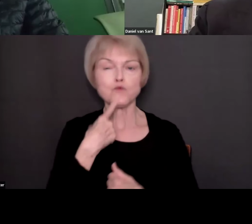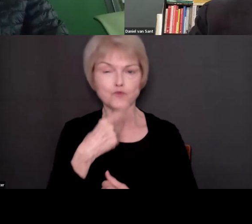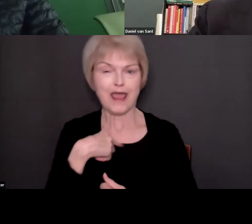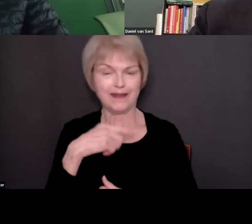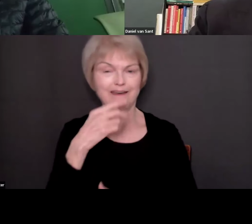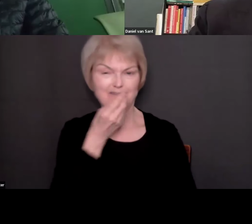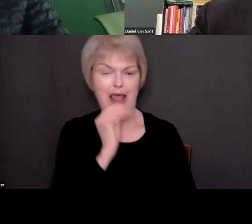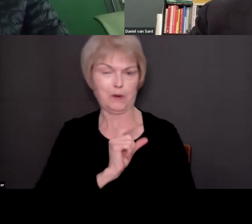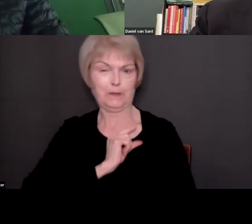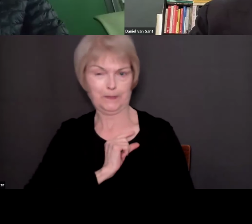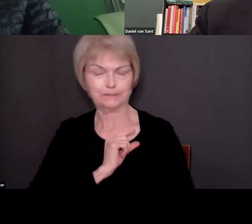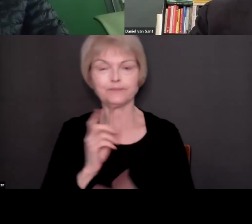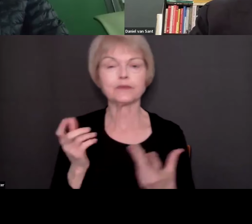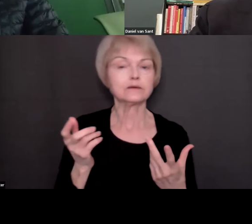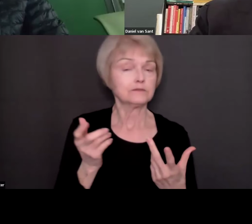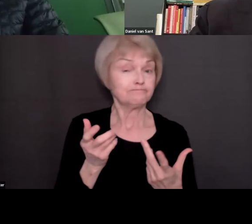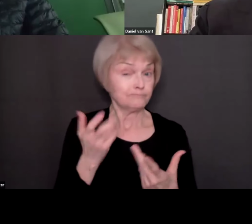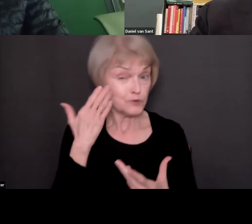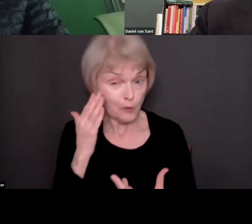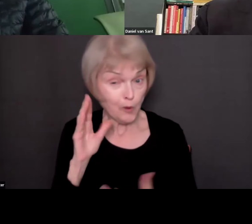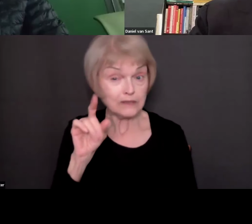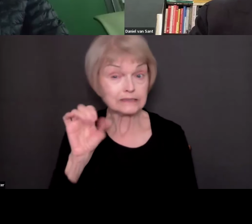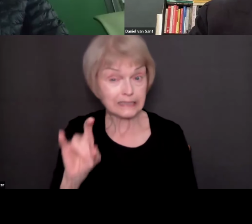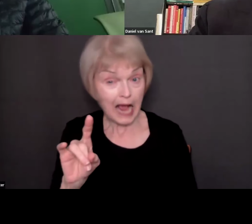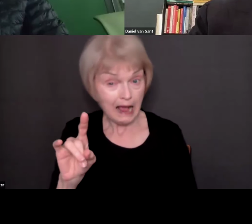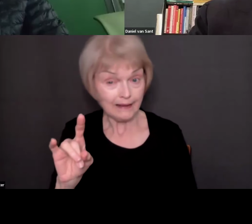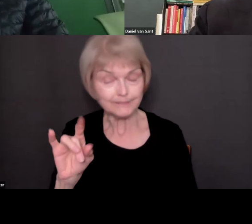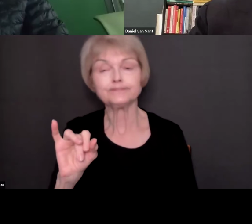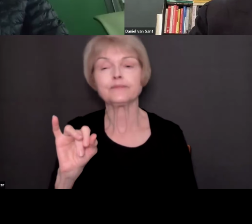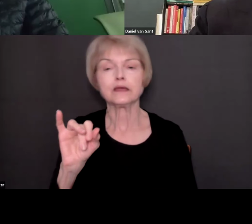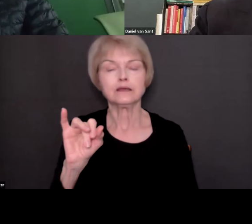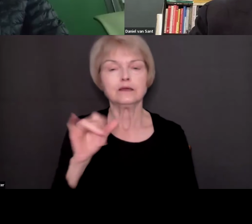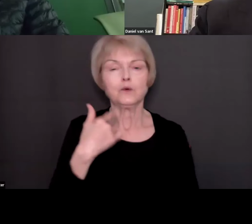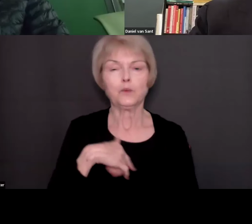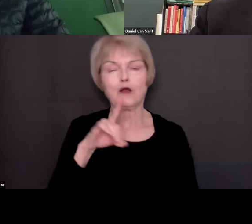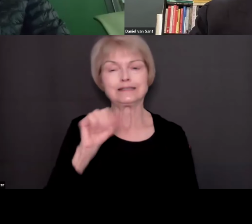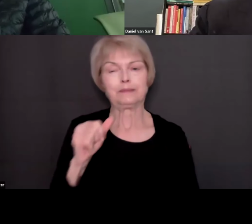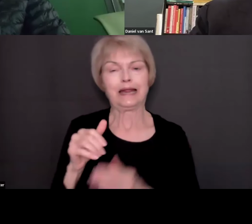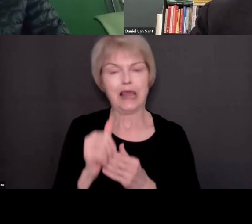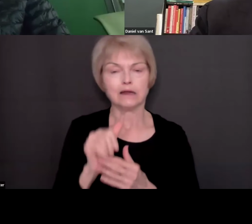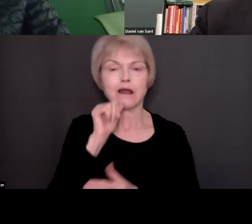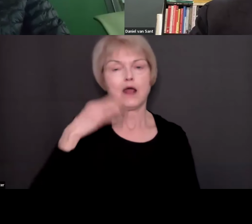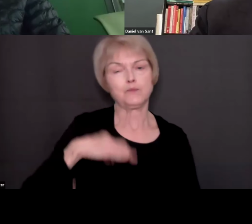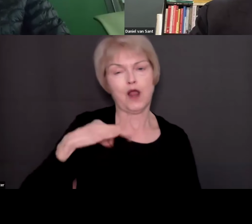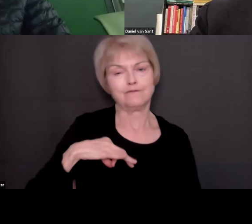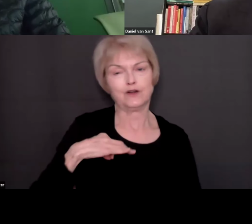For those of you unfamiliar with Starkloff Disability Institute, we are a disability led nonprofit in St. Louis, Missouri,